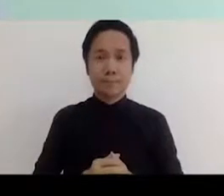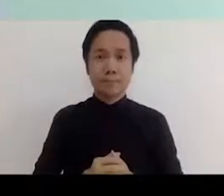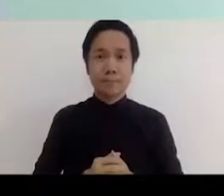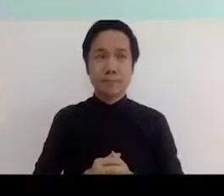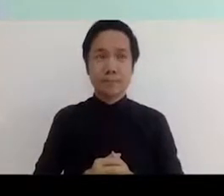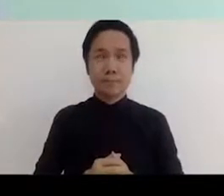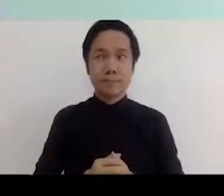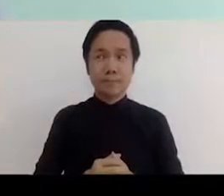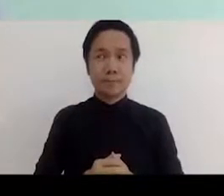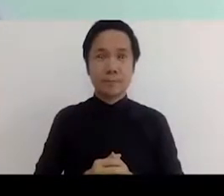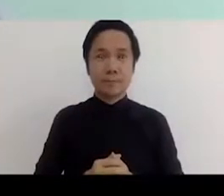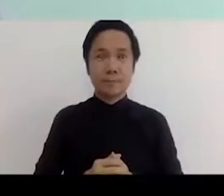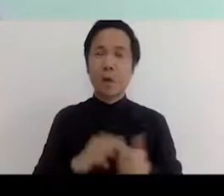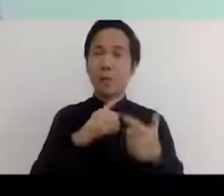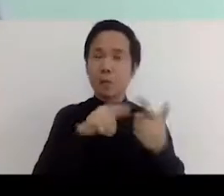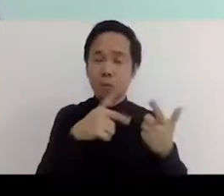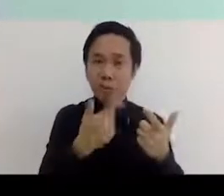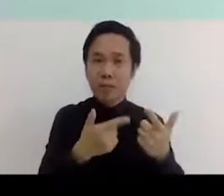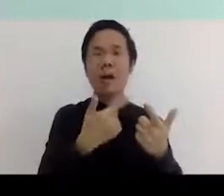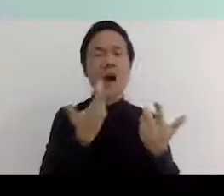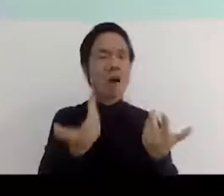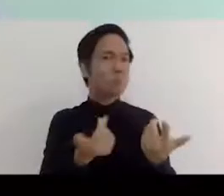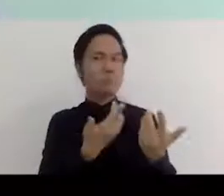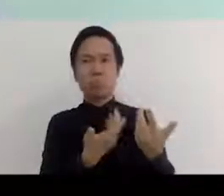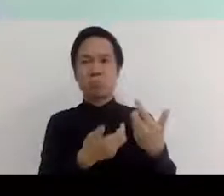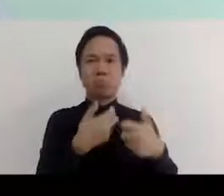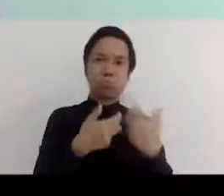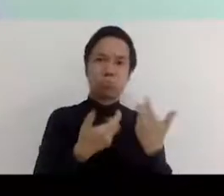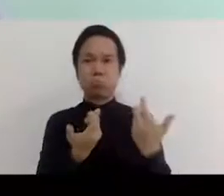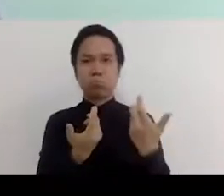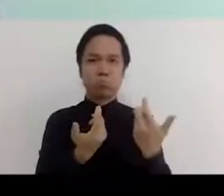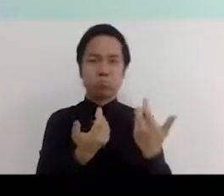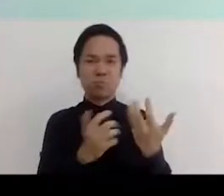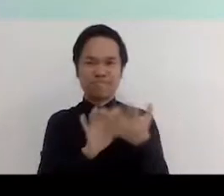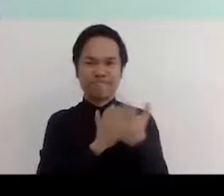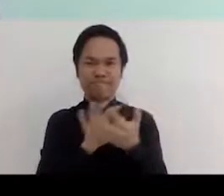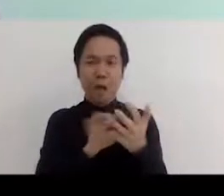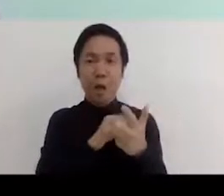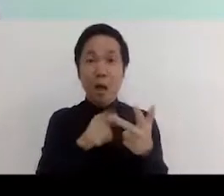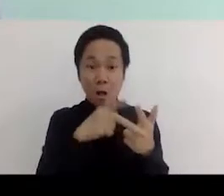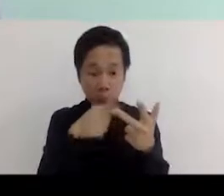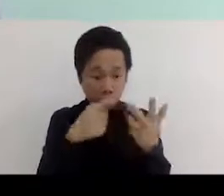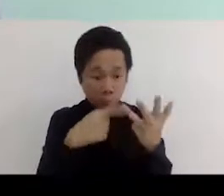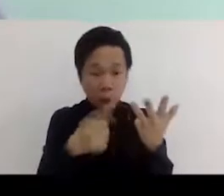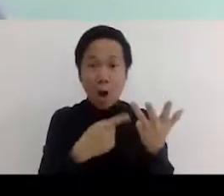different disability groups? And if yes, is this something already in a built-in mechanism, or is it something ad hoc?